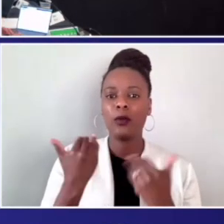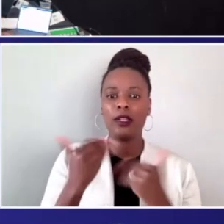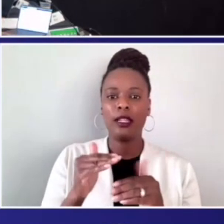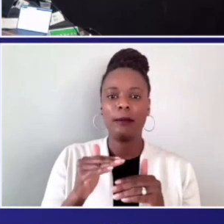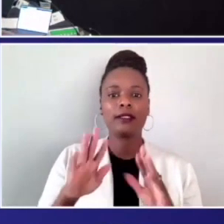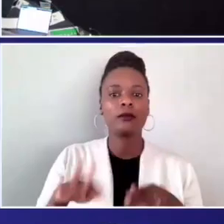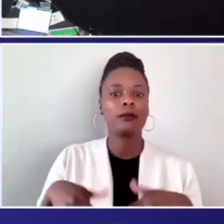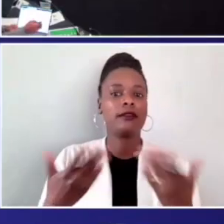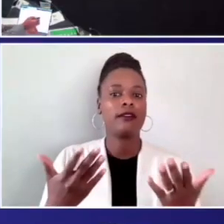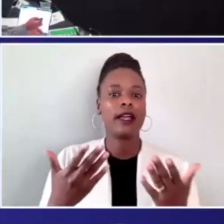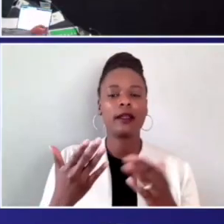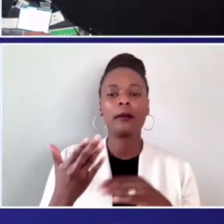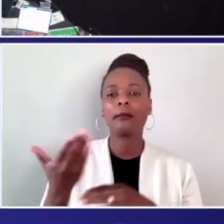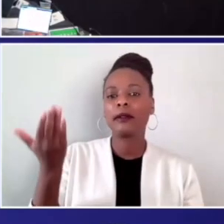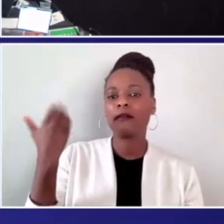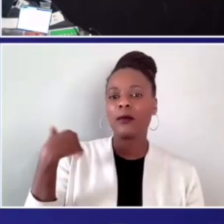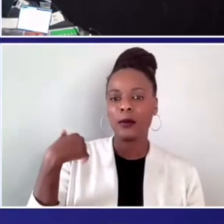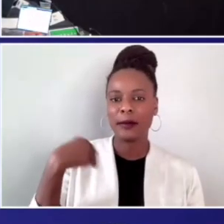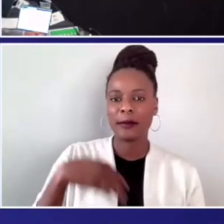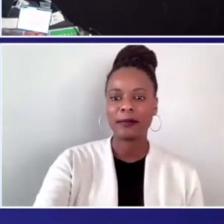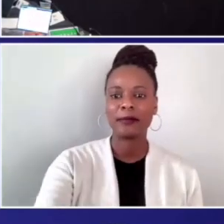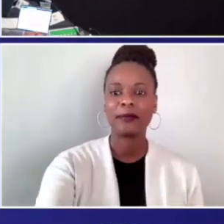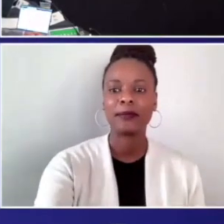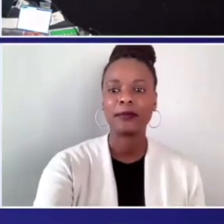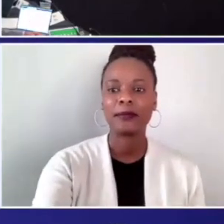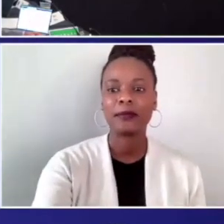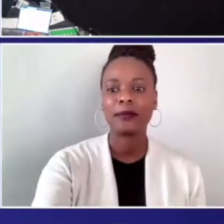earlier and sent earlier today to you in